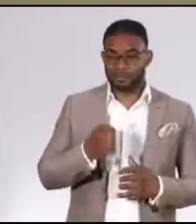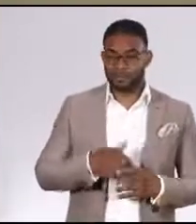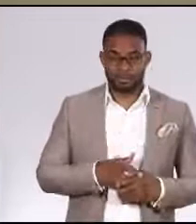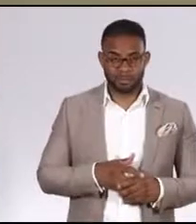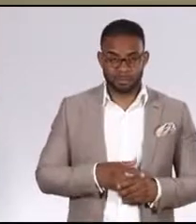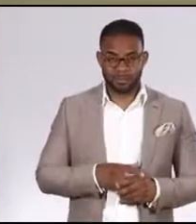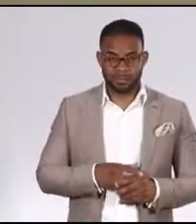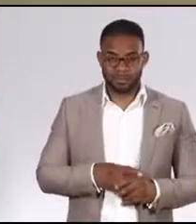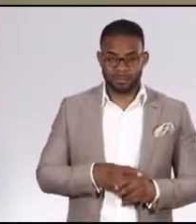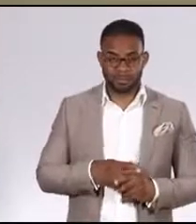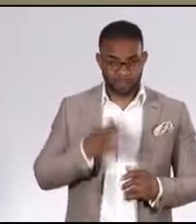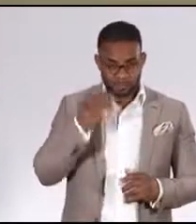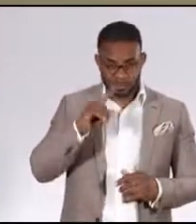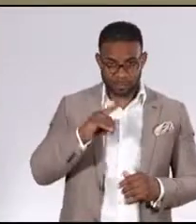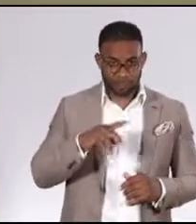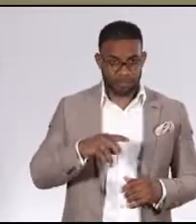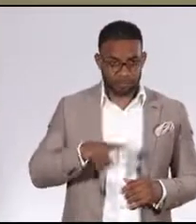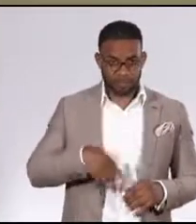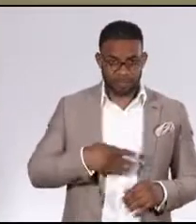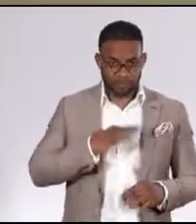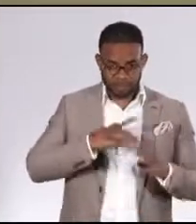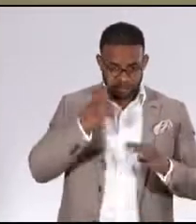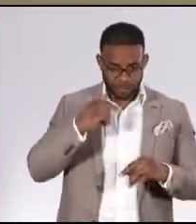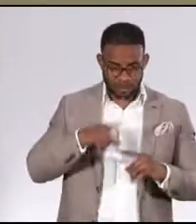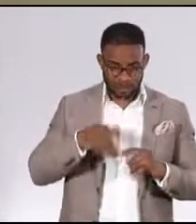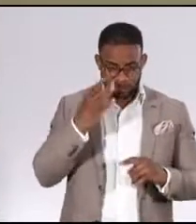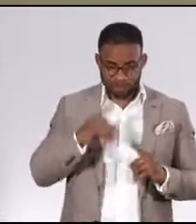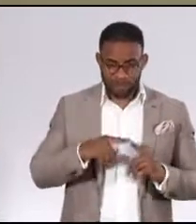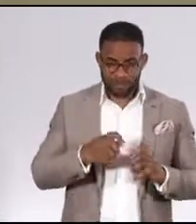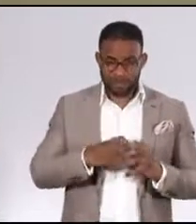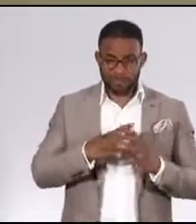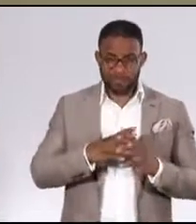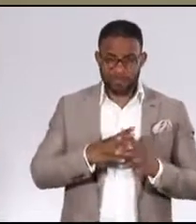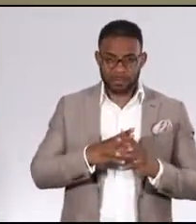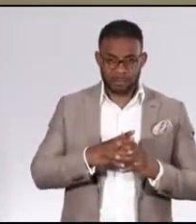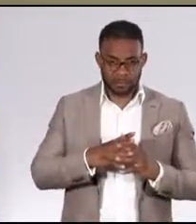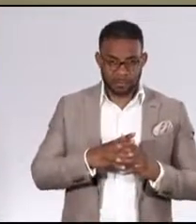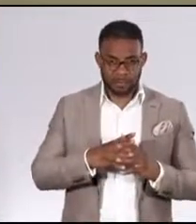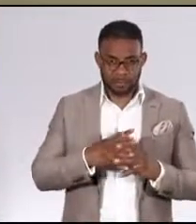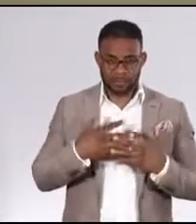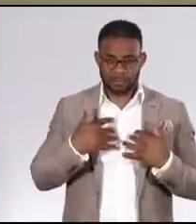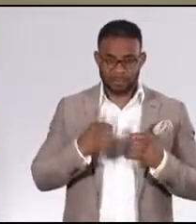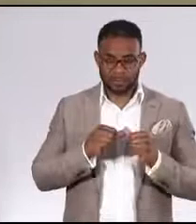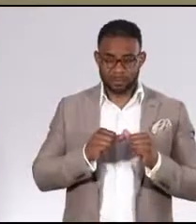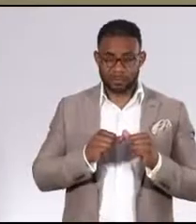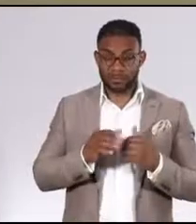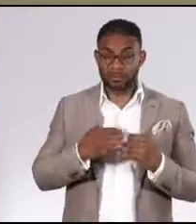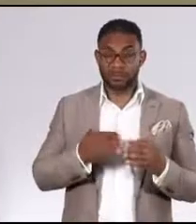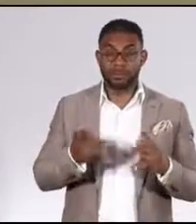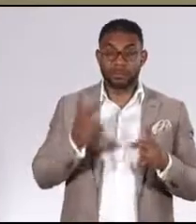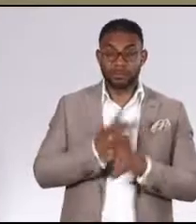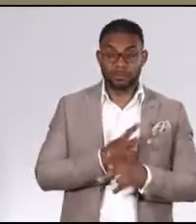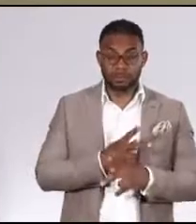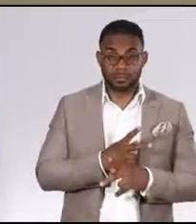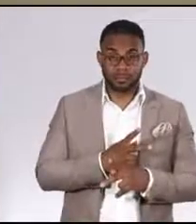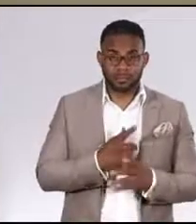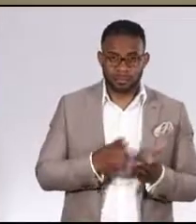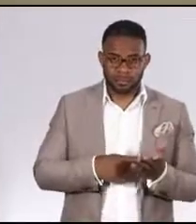I feel upset and frustrated because I can't seem to build that hearing endurance. Even worse. I sometimes you don't realize